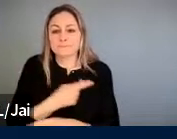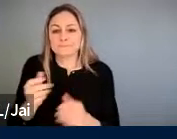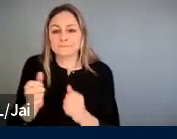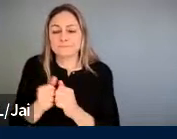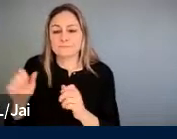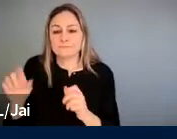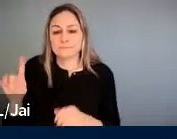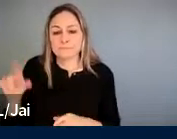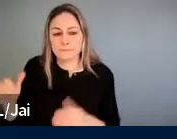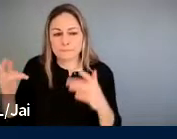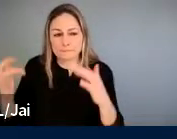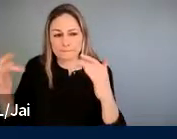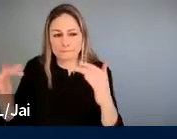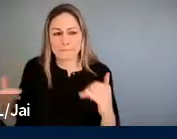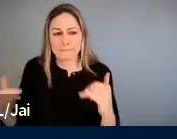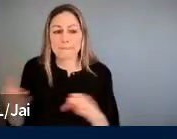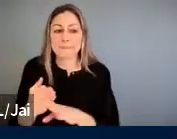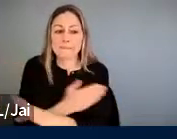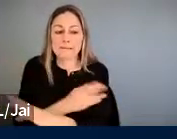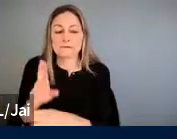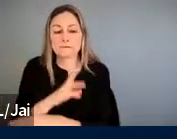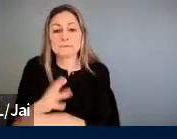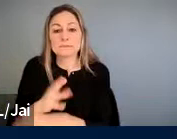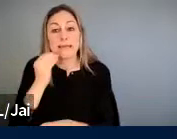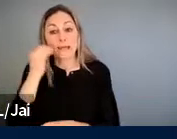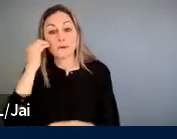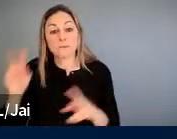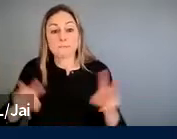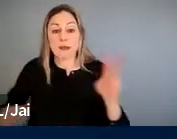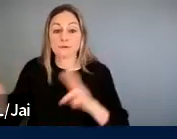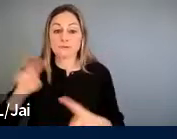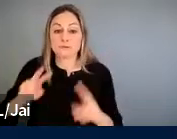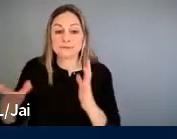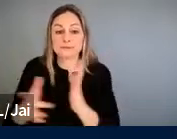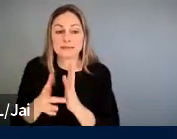Further, before using at home monitoring techniques as part of a care plan,